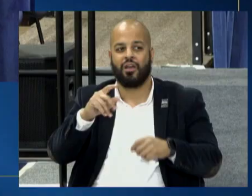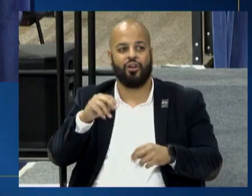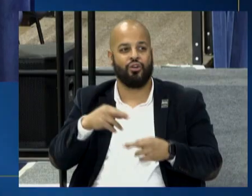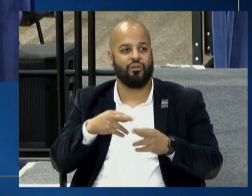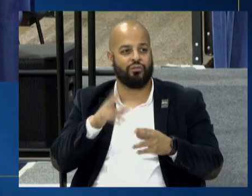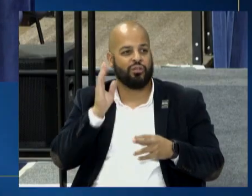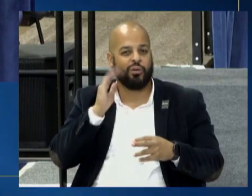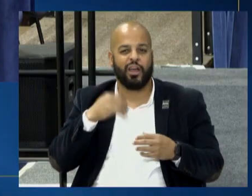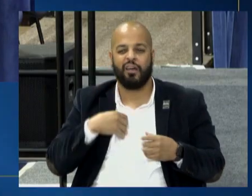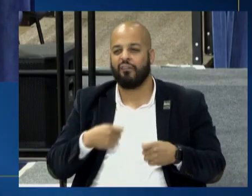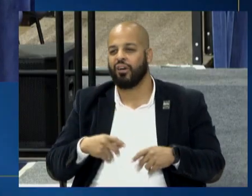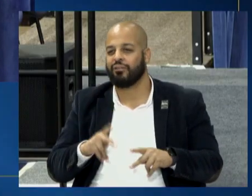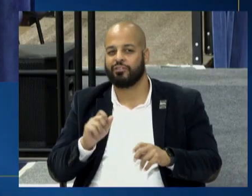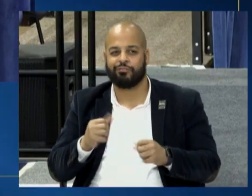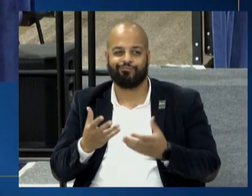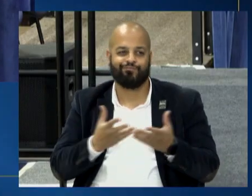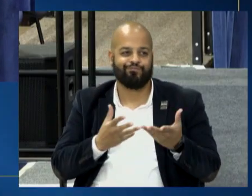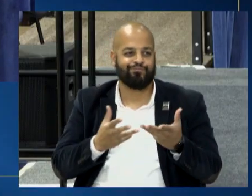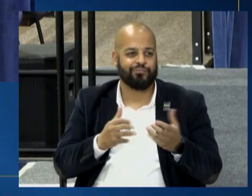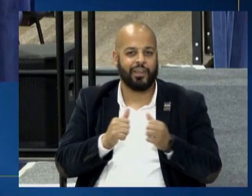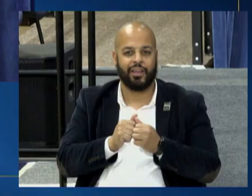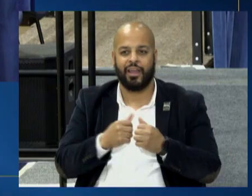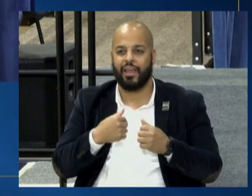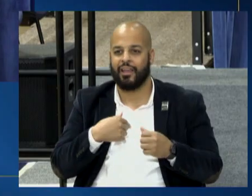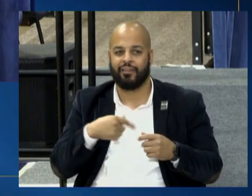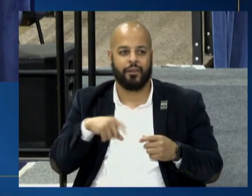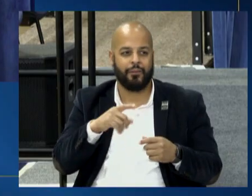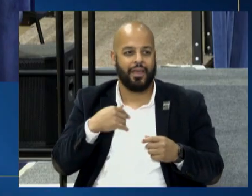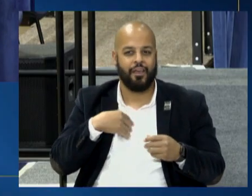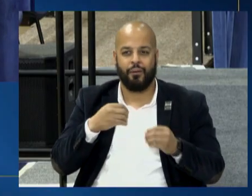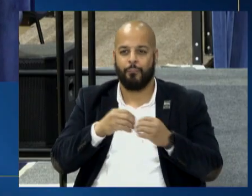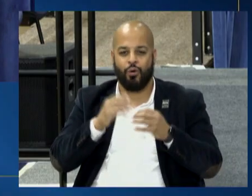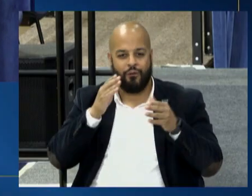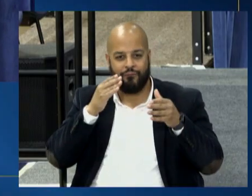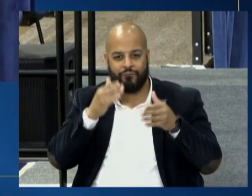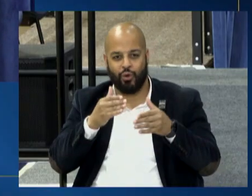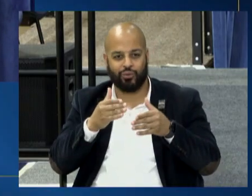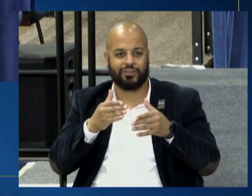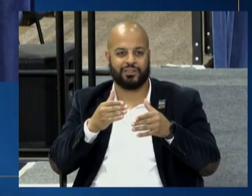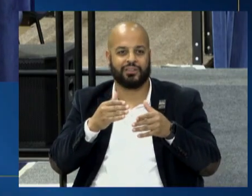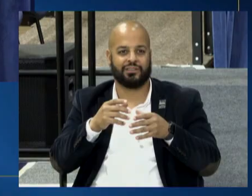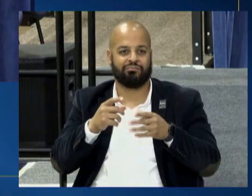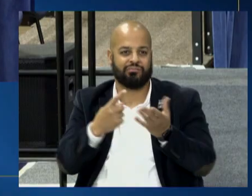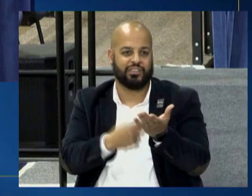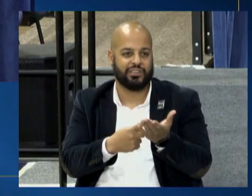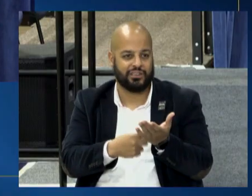with them when we have these more focus-based discussions. As far as the live streaming goes, we